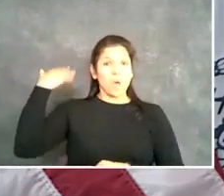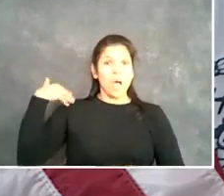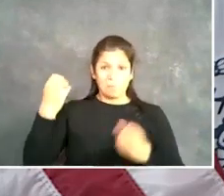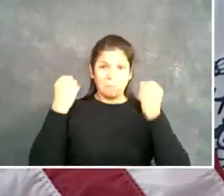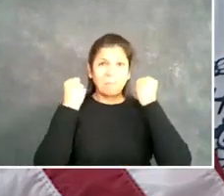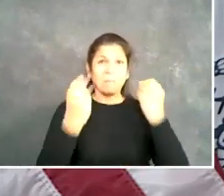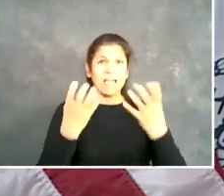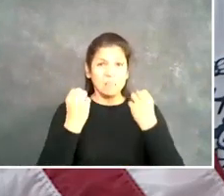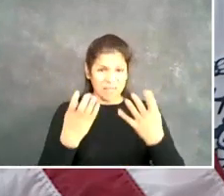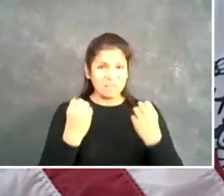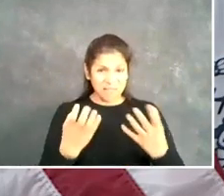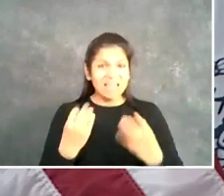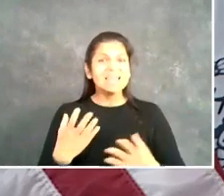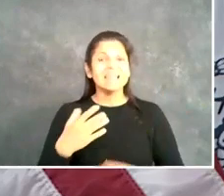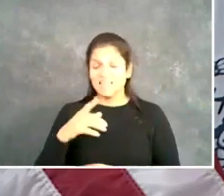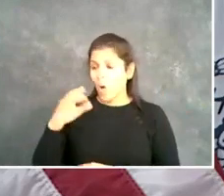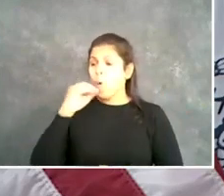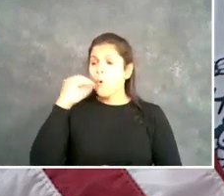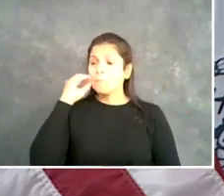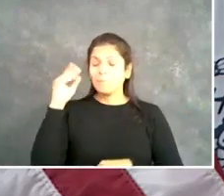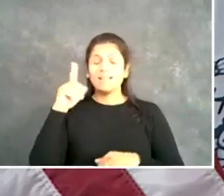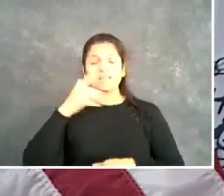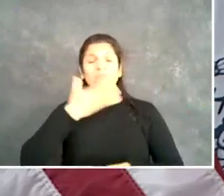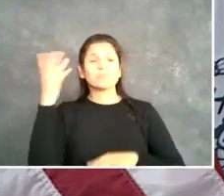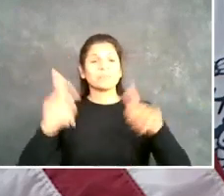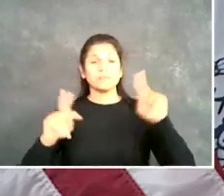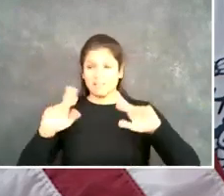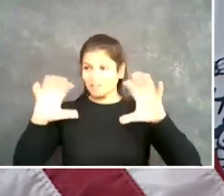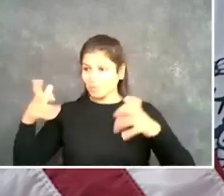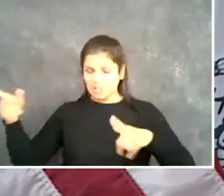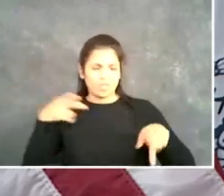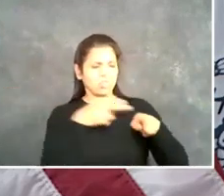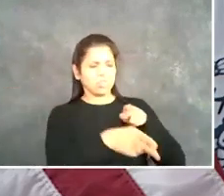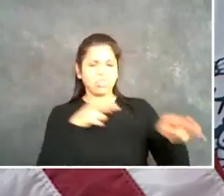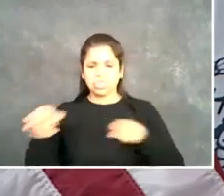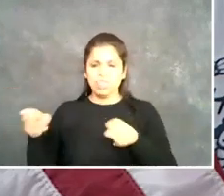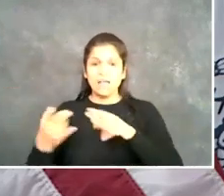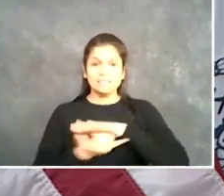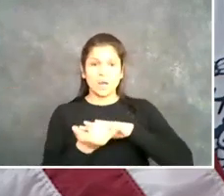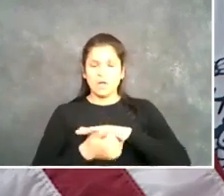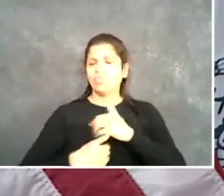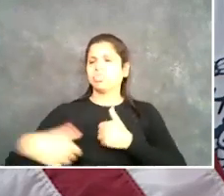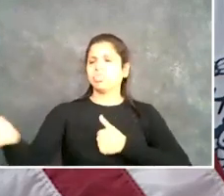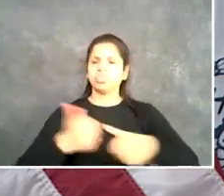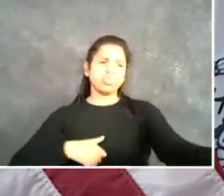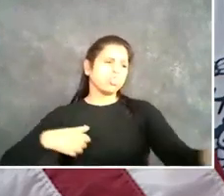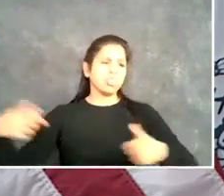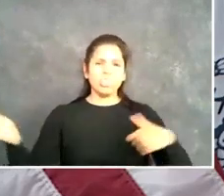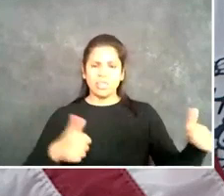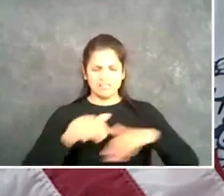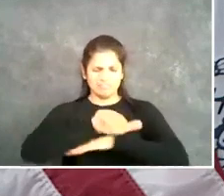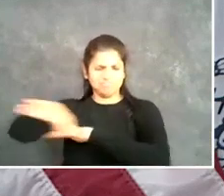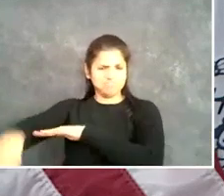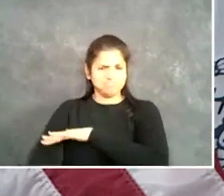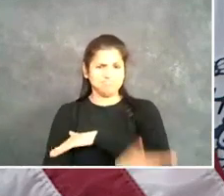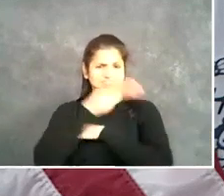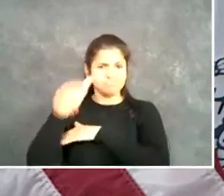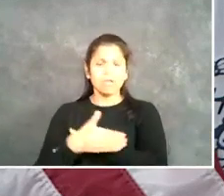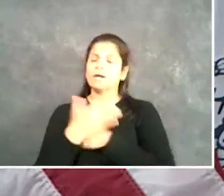THAT IS JUST NOT RIGHT. WE NEED TO ADDRESS THAT.